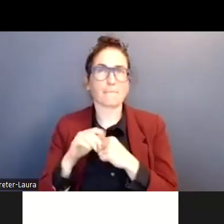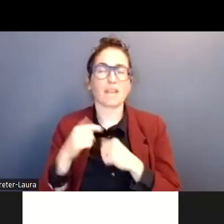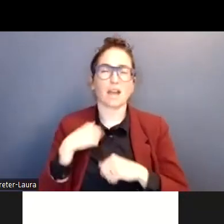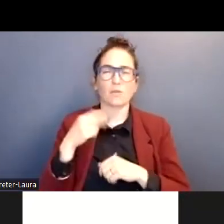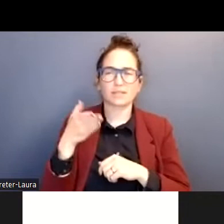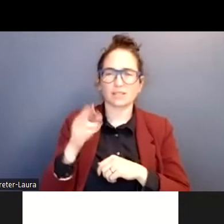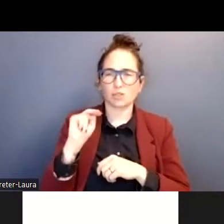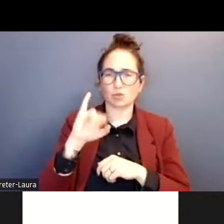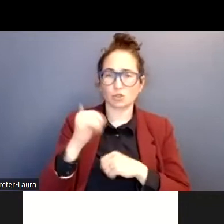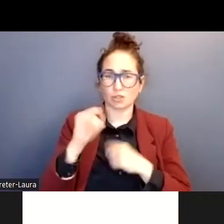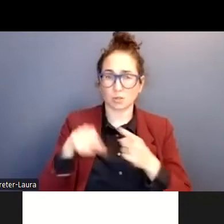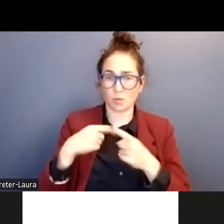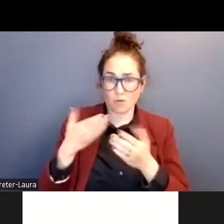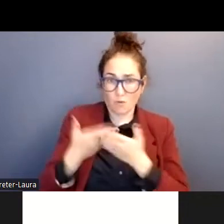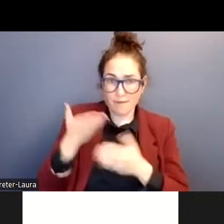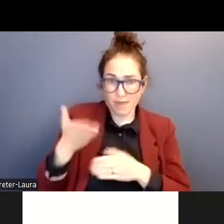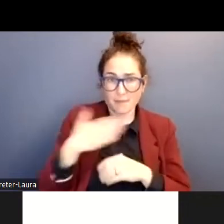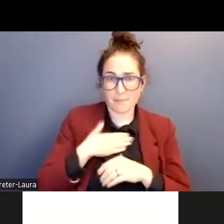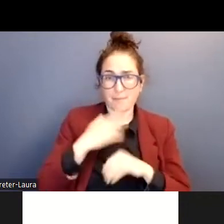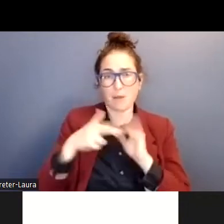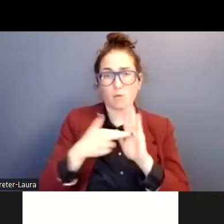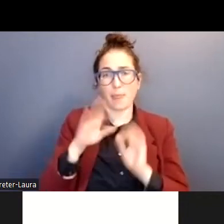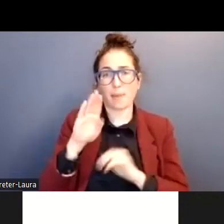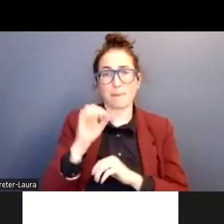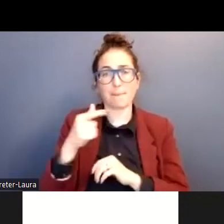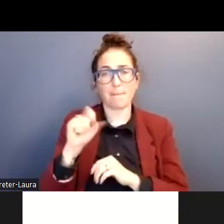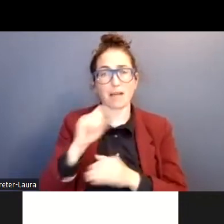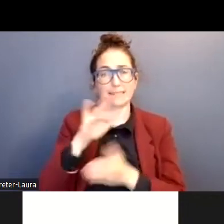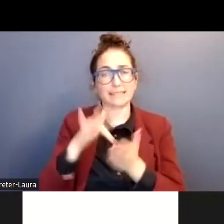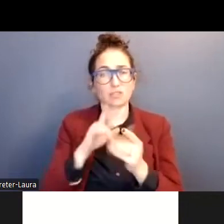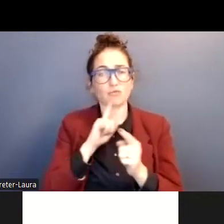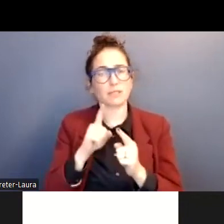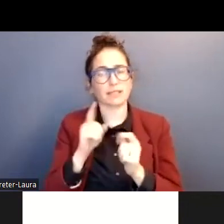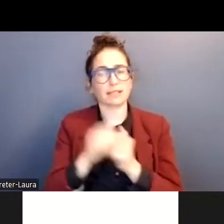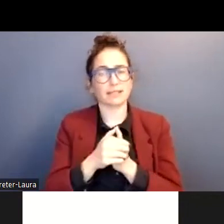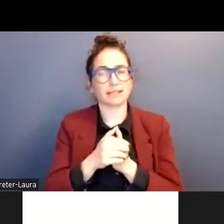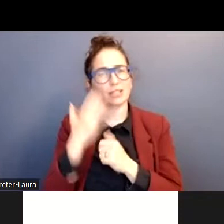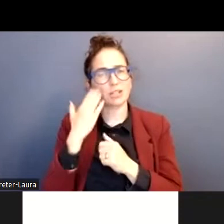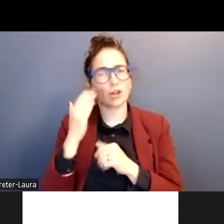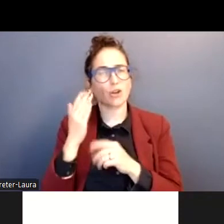I was in my role at the bug center, I was off fairly often called by an agency to come in